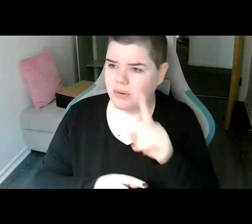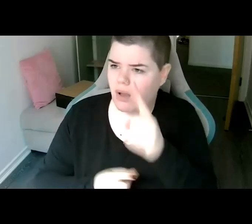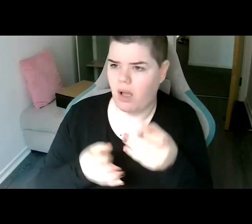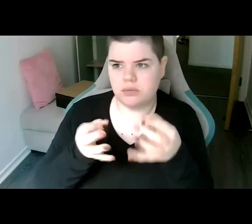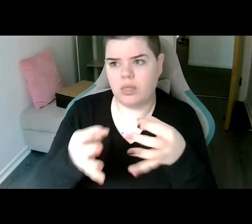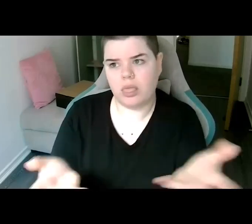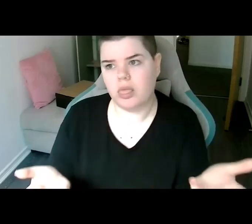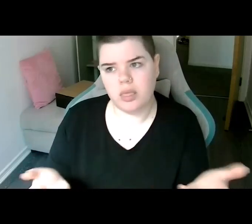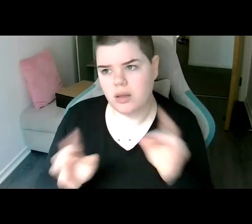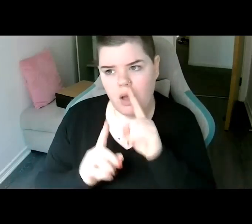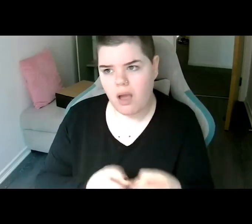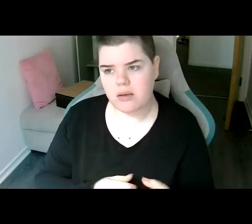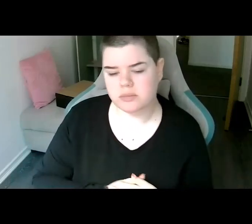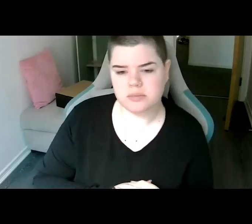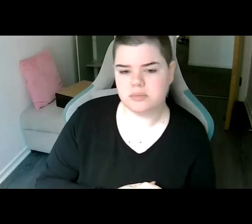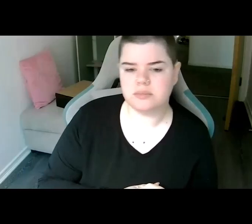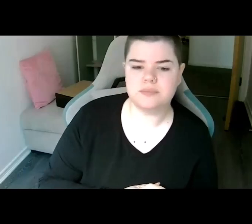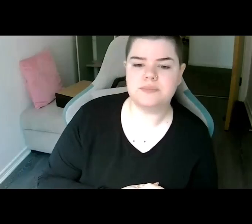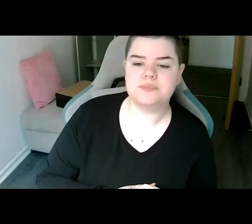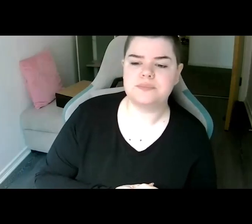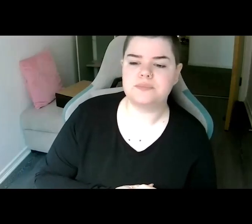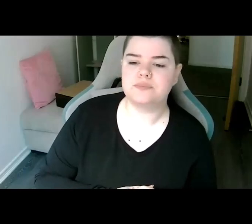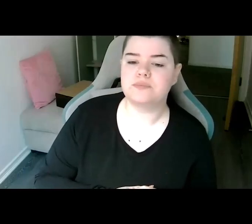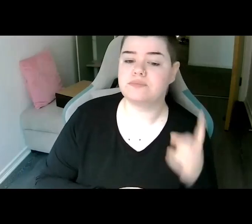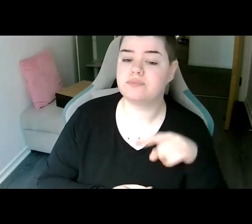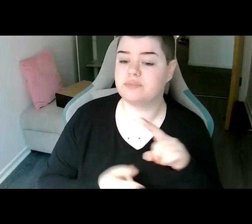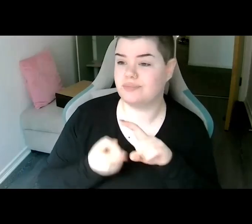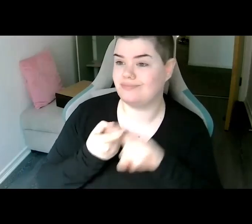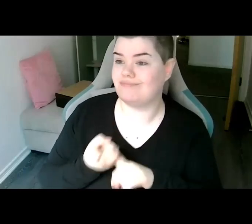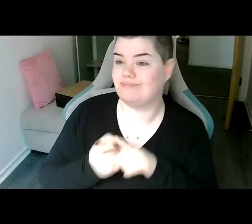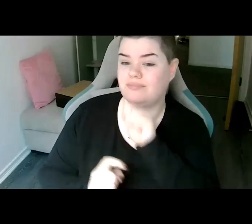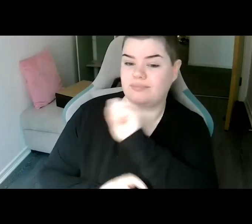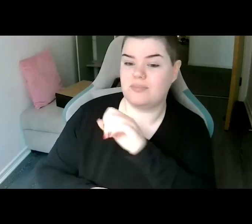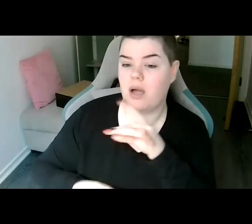But obviously, with some serious health appointments, it cannot be delayed.